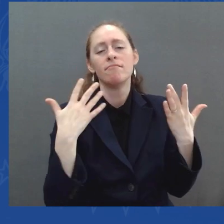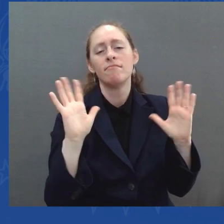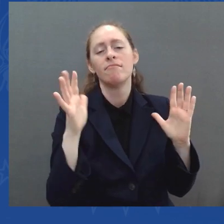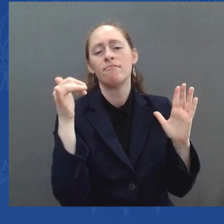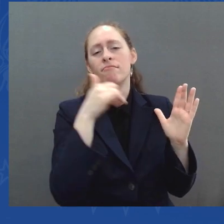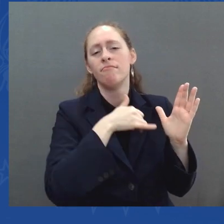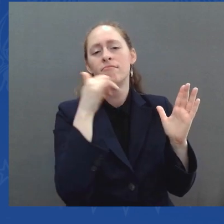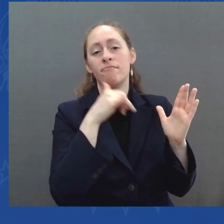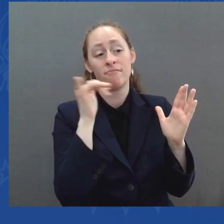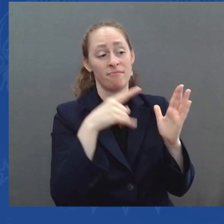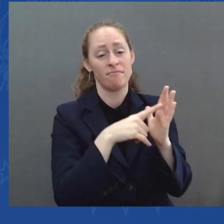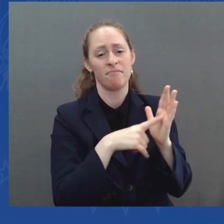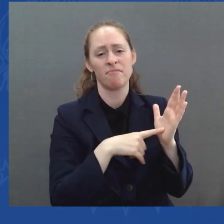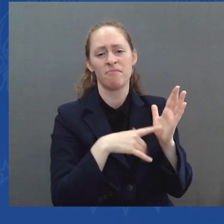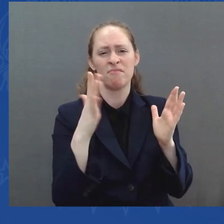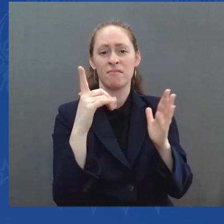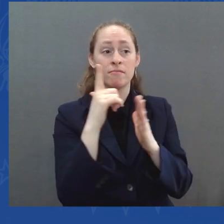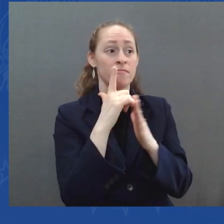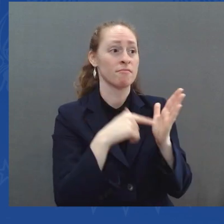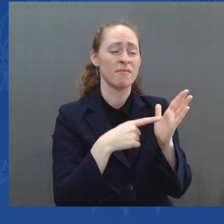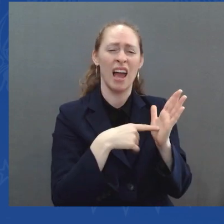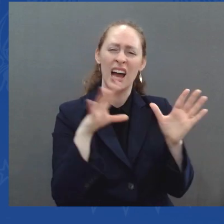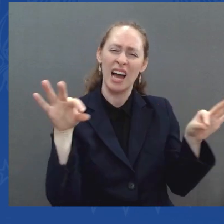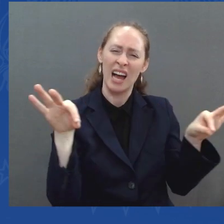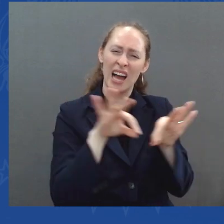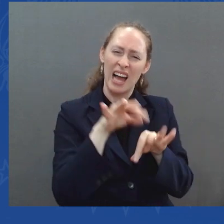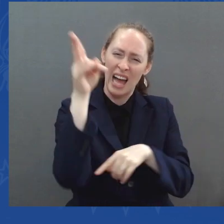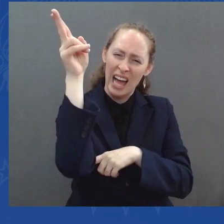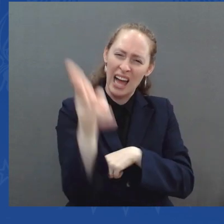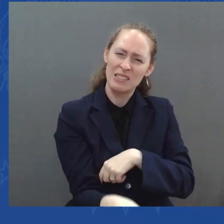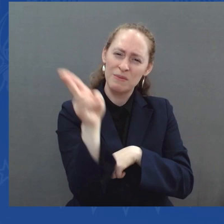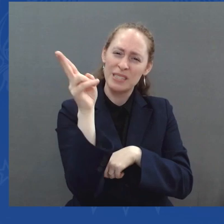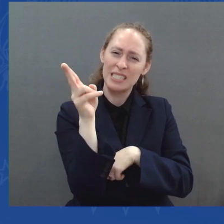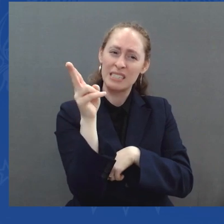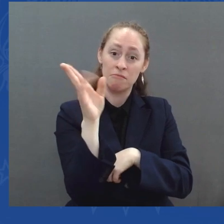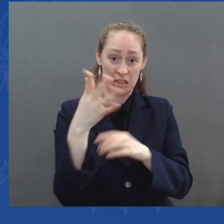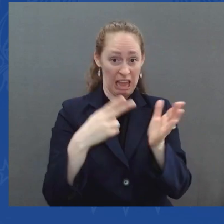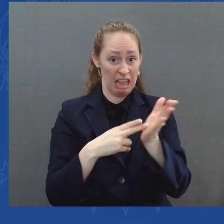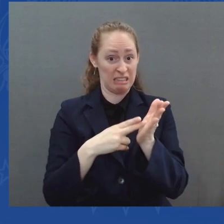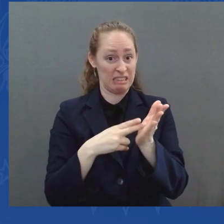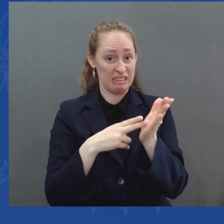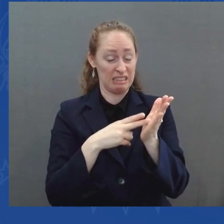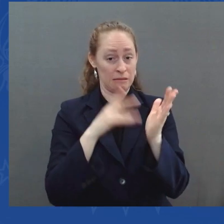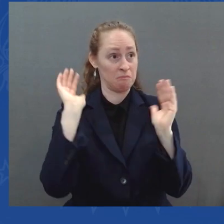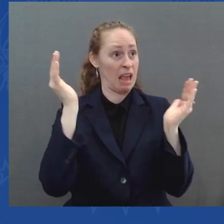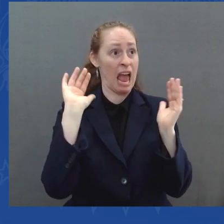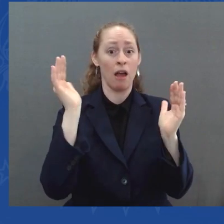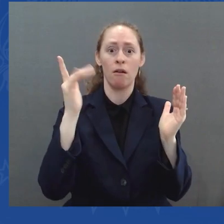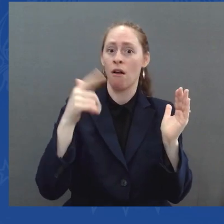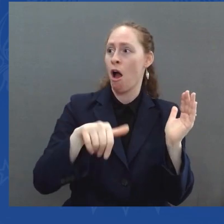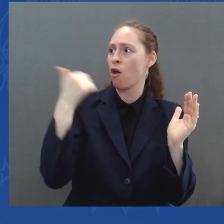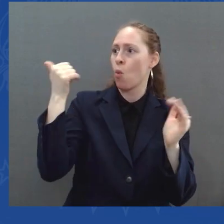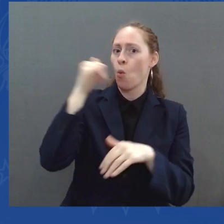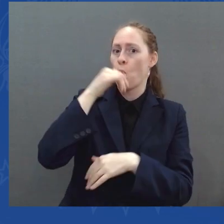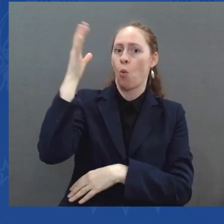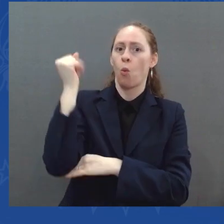since the creation of Medicare and Medicaid in 1965. It made a difference in people's lives every day.